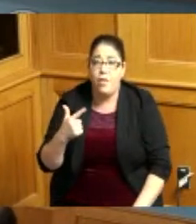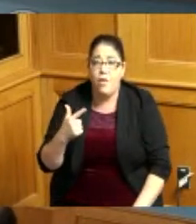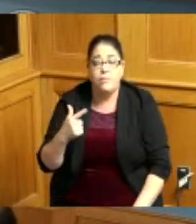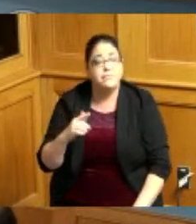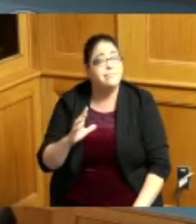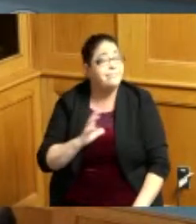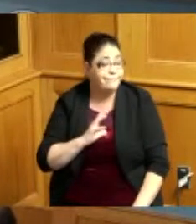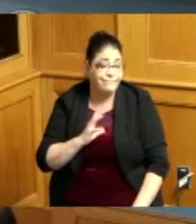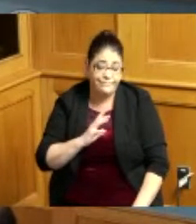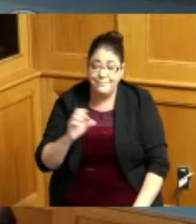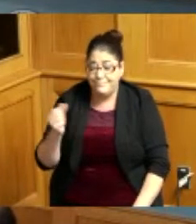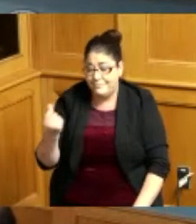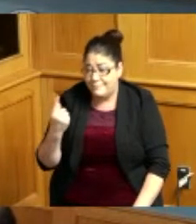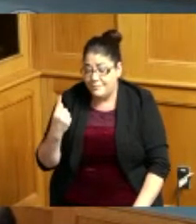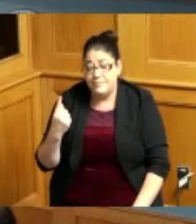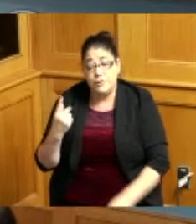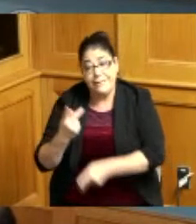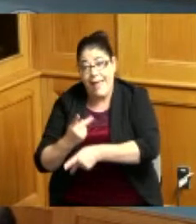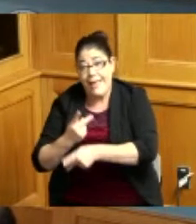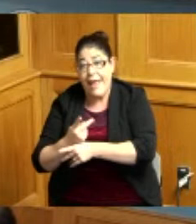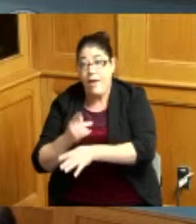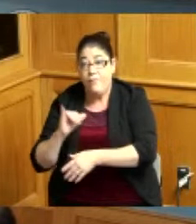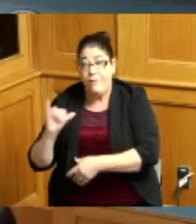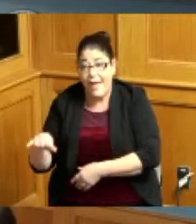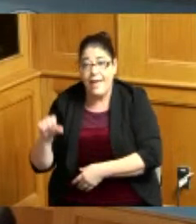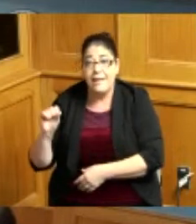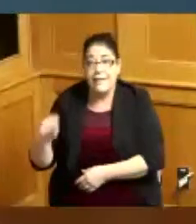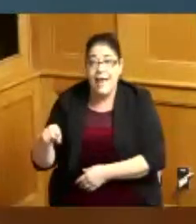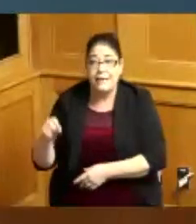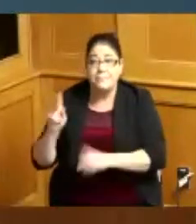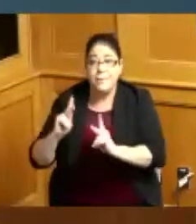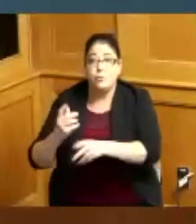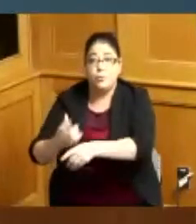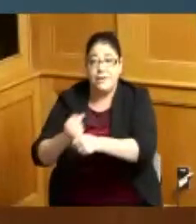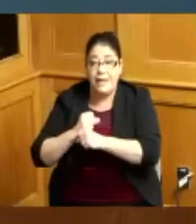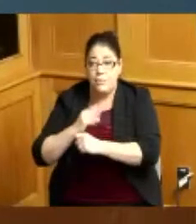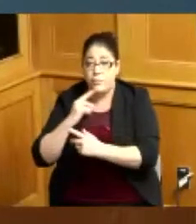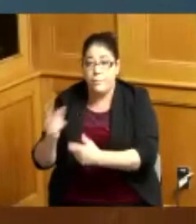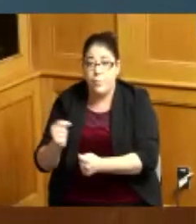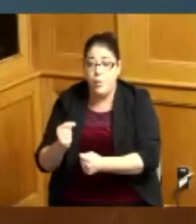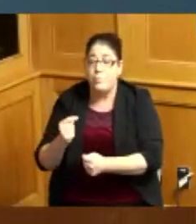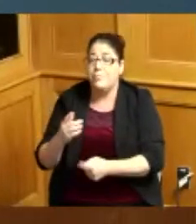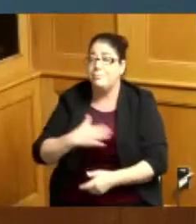taken care of and maybe if you could give us a report of where you are with your staffing I mean